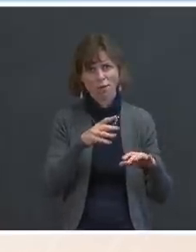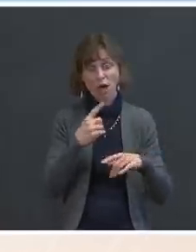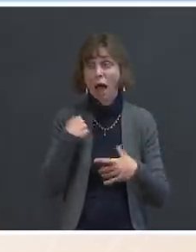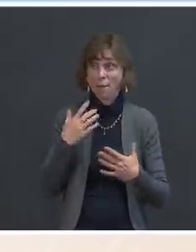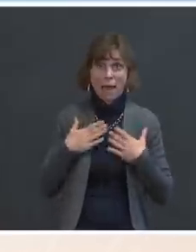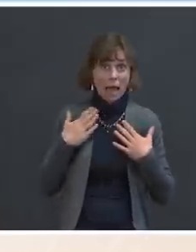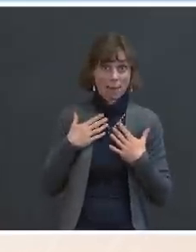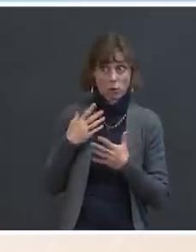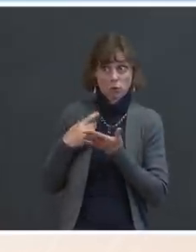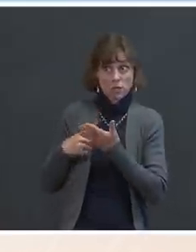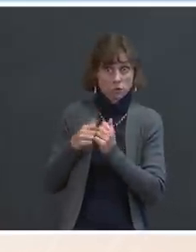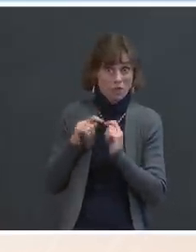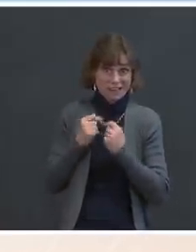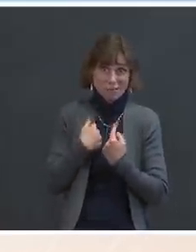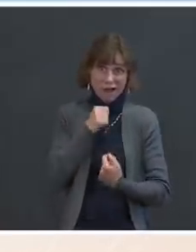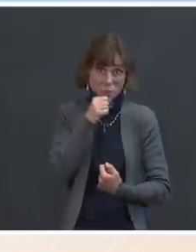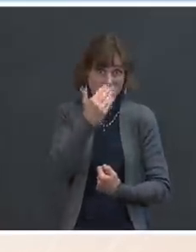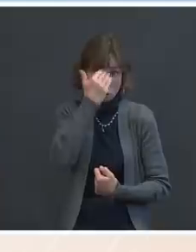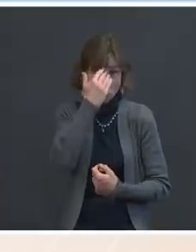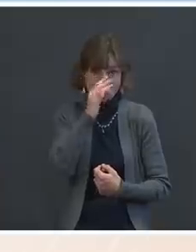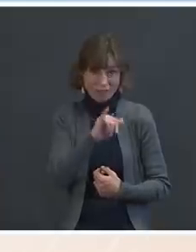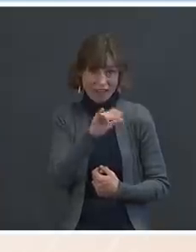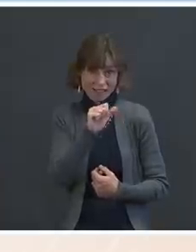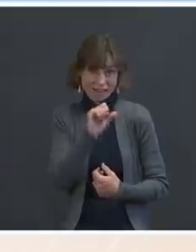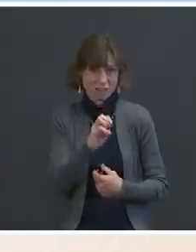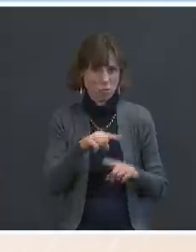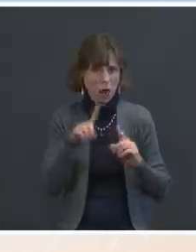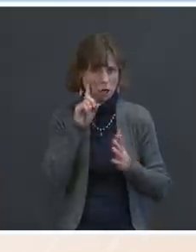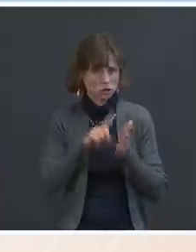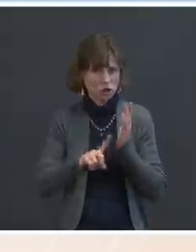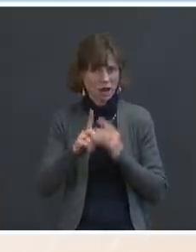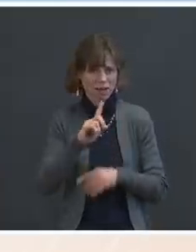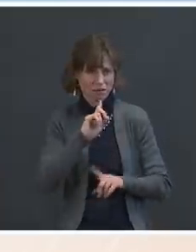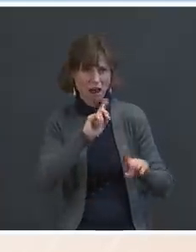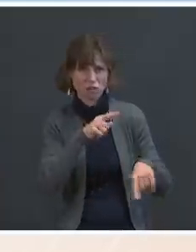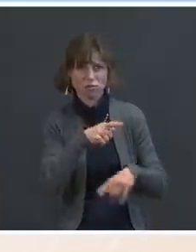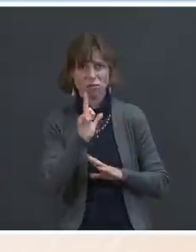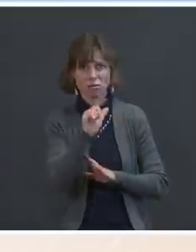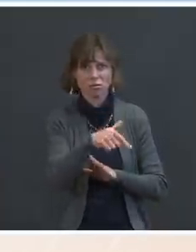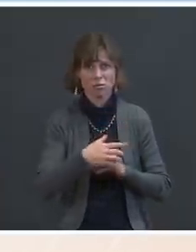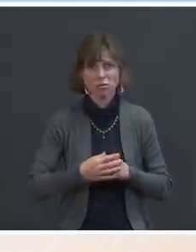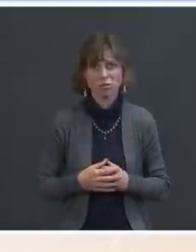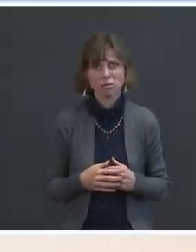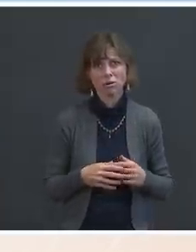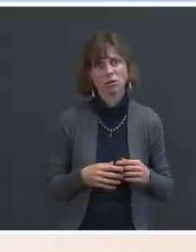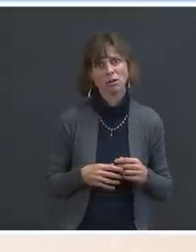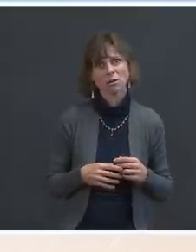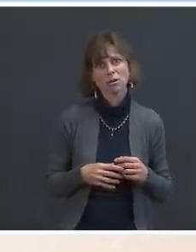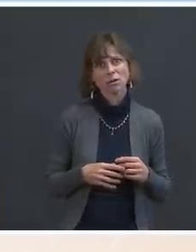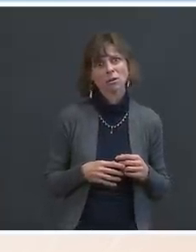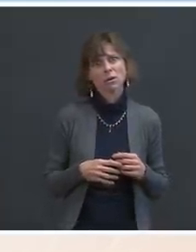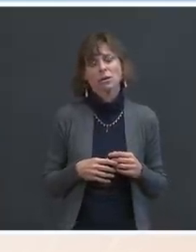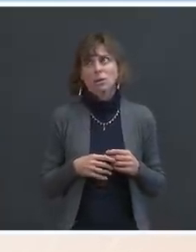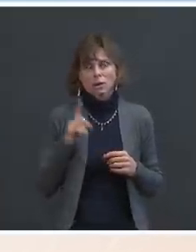I'm not as familiar with the case, but I will look into it, and we'll get you back an answer. The Press: Thanks. Ms. Psaki: Sure. Go ahead, Kaitlan. The Press: First off, has President Biden been briefed yet